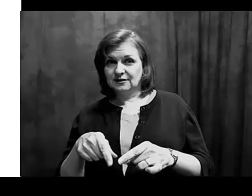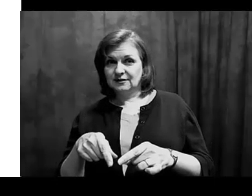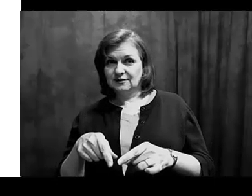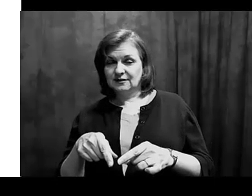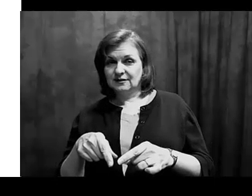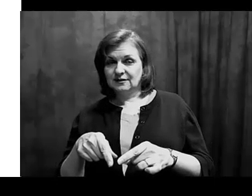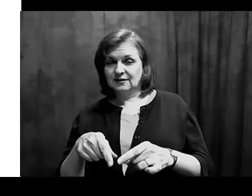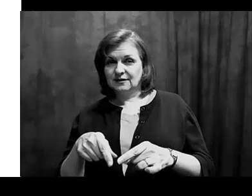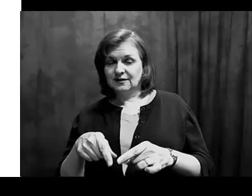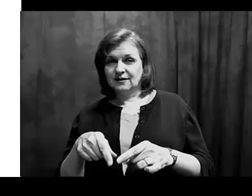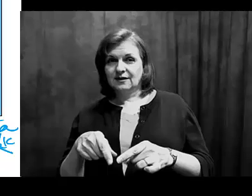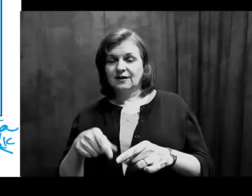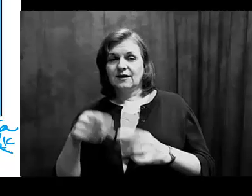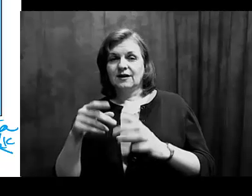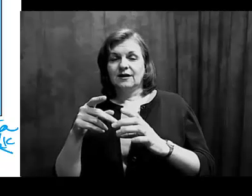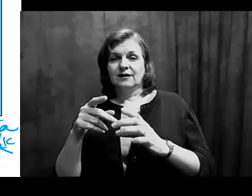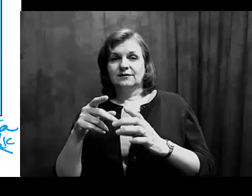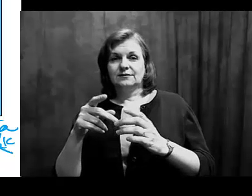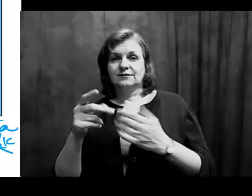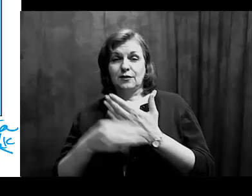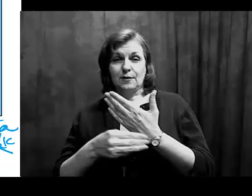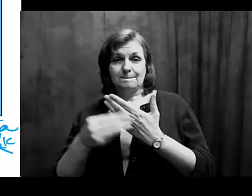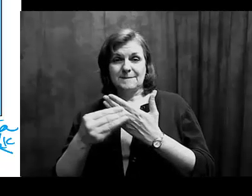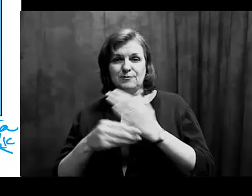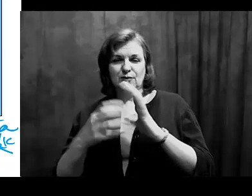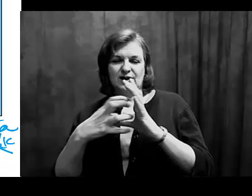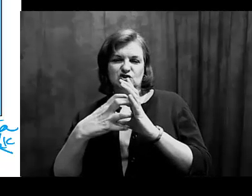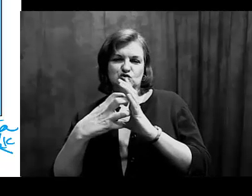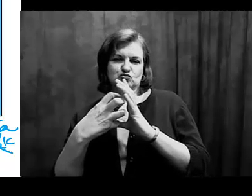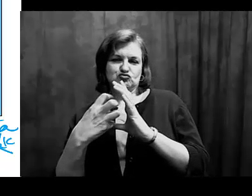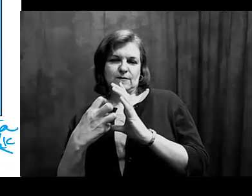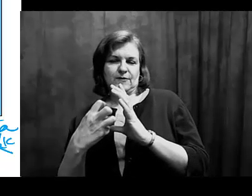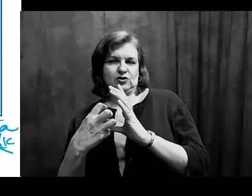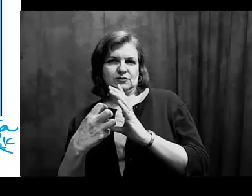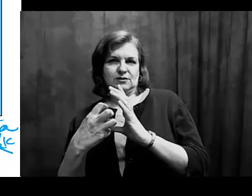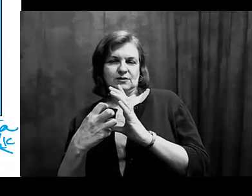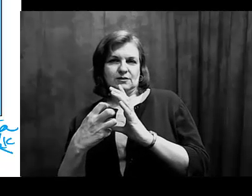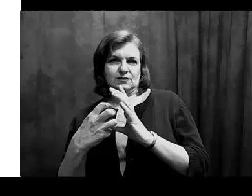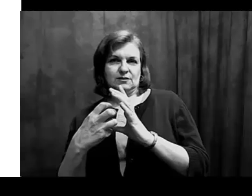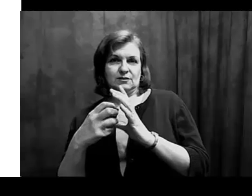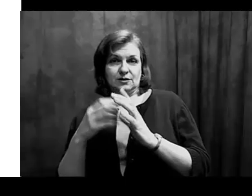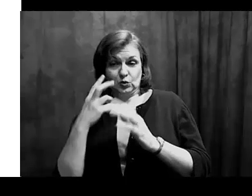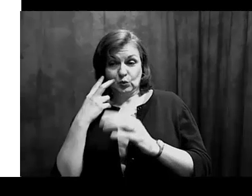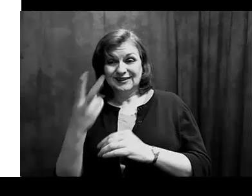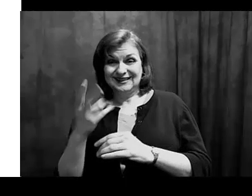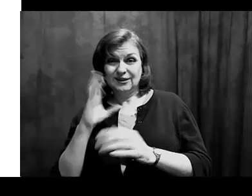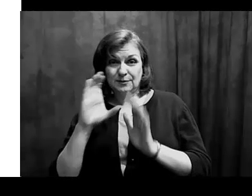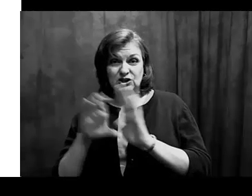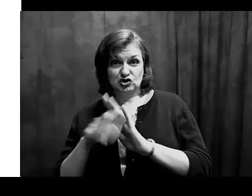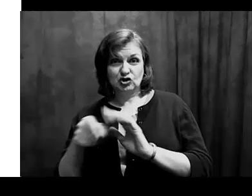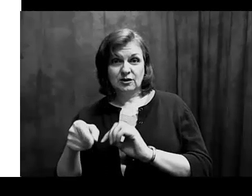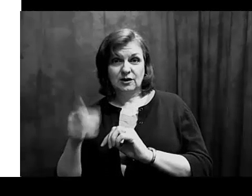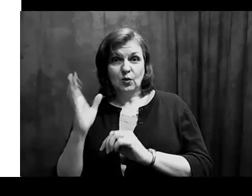is going to what? cause the plasma membrane to shrivel -- does it shrivel?